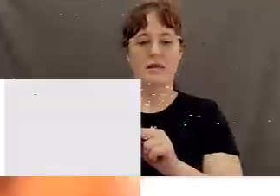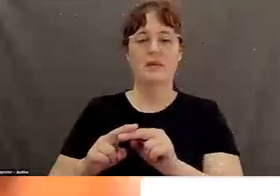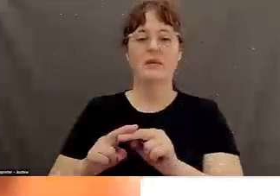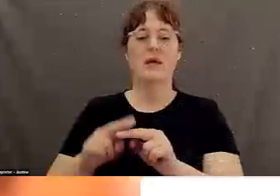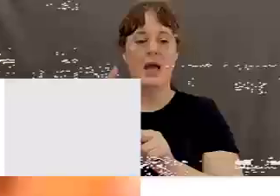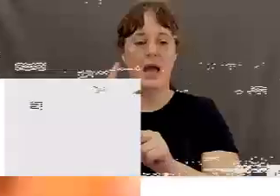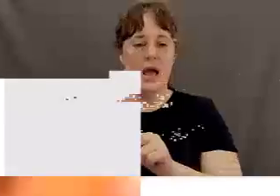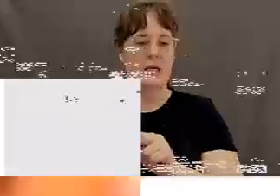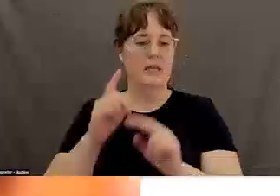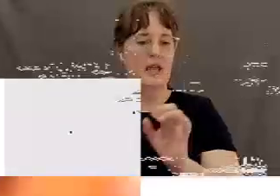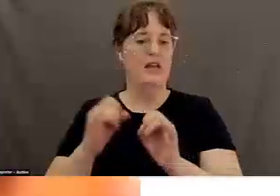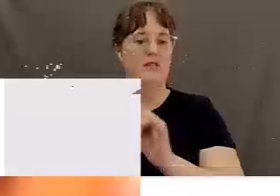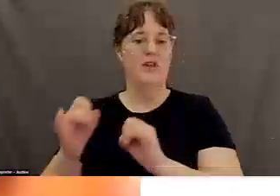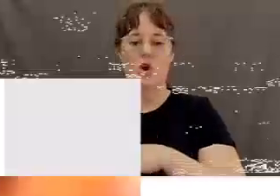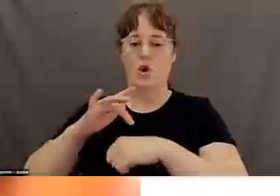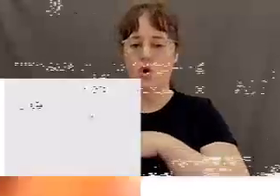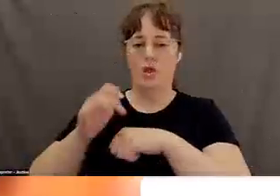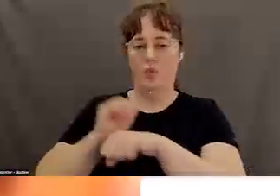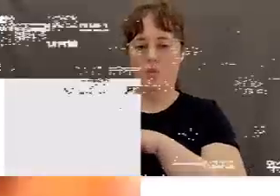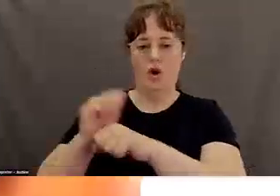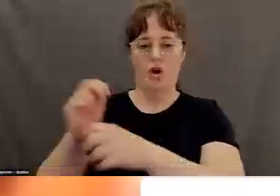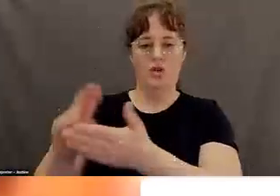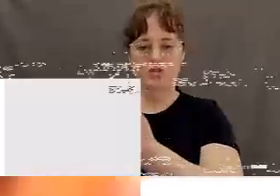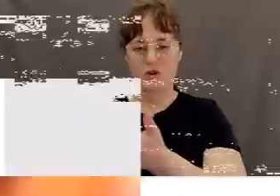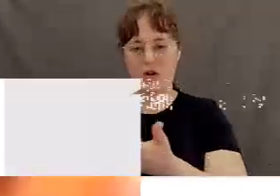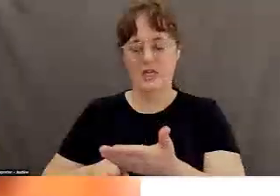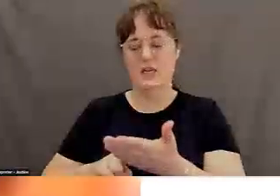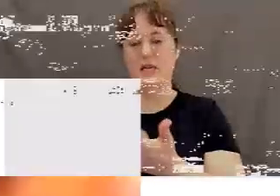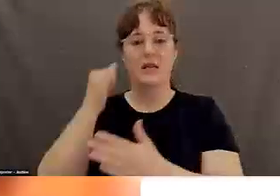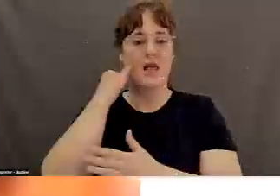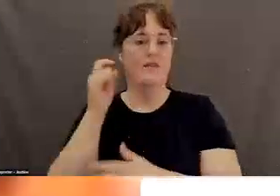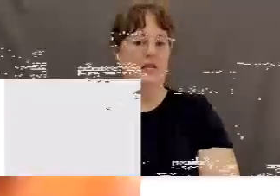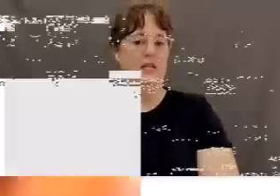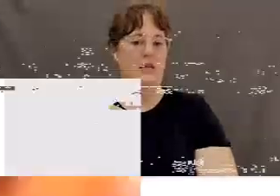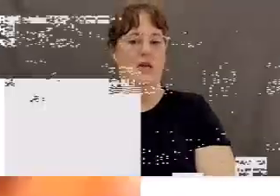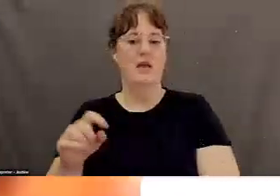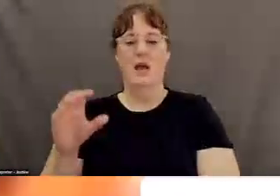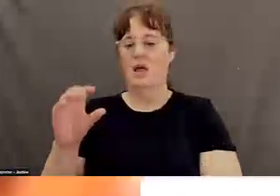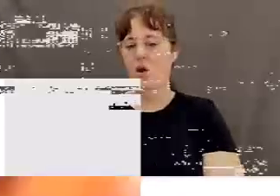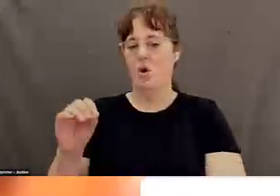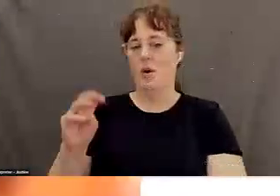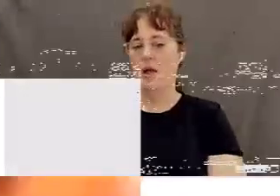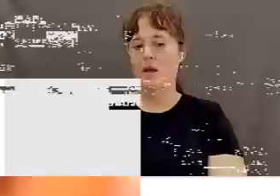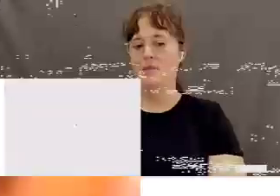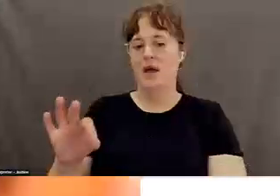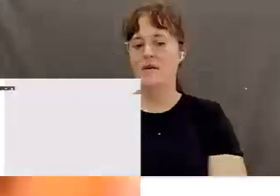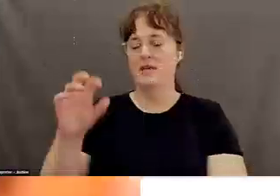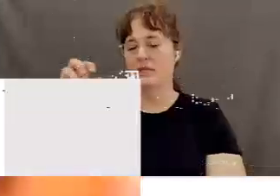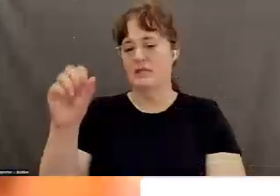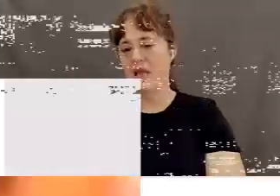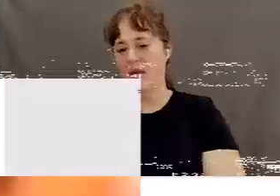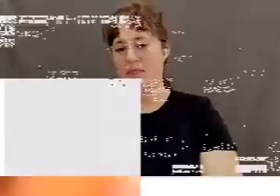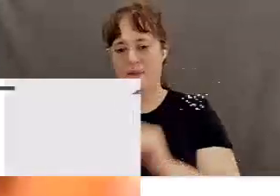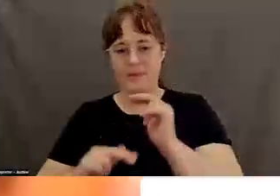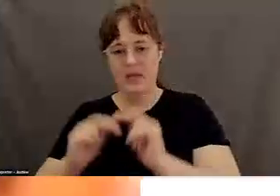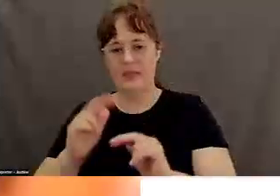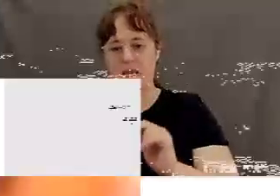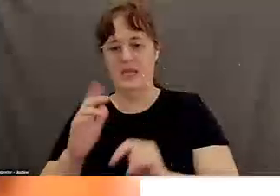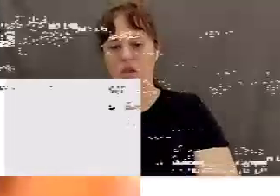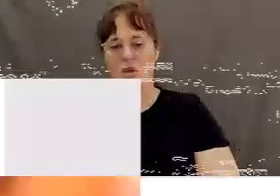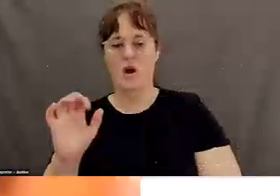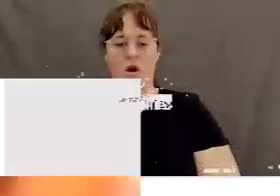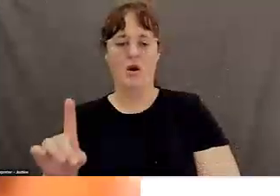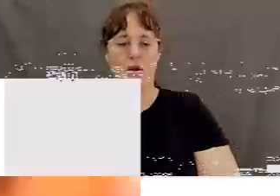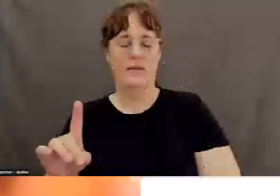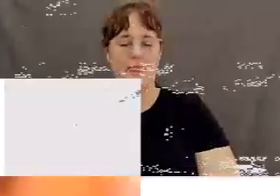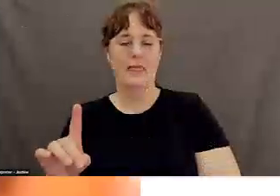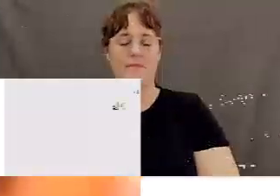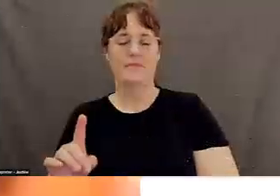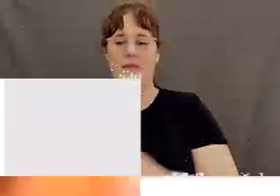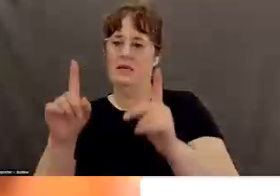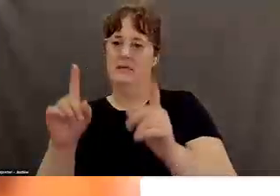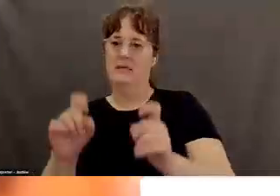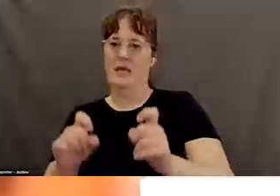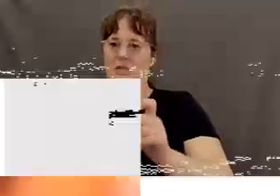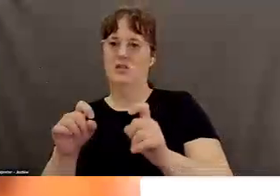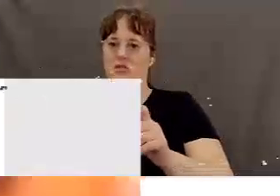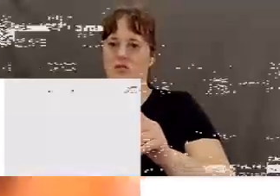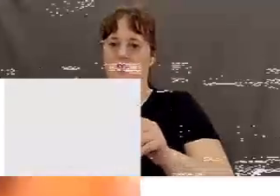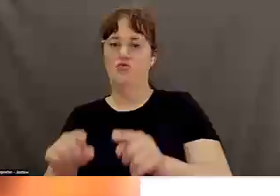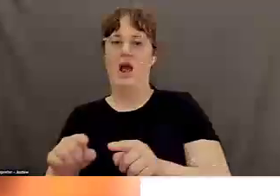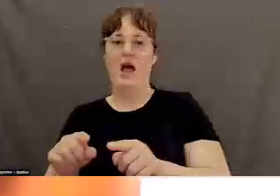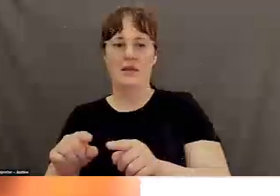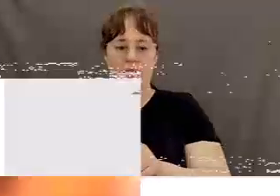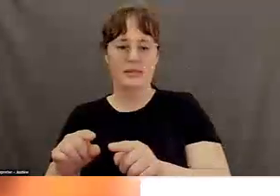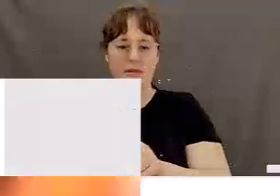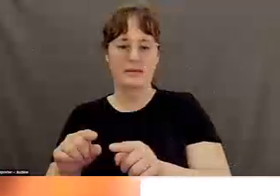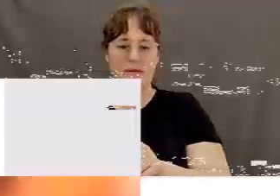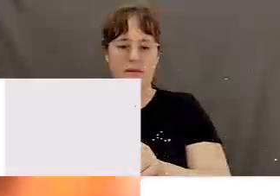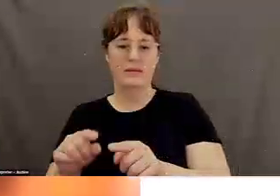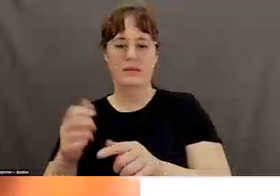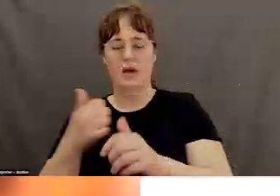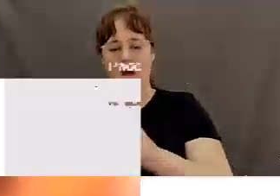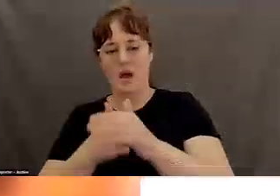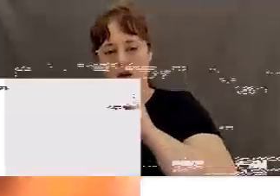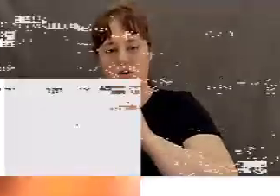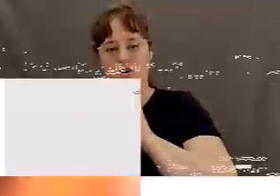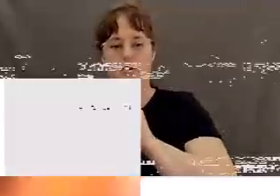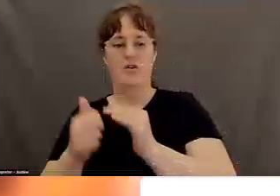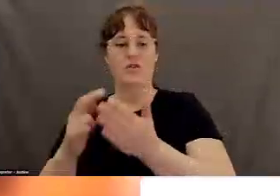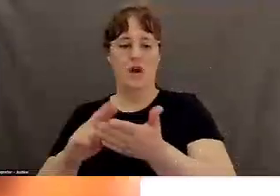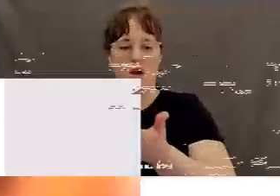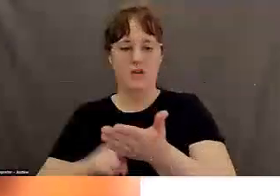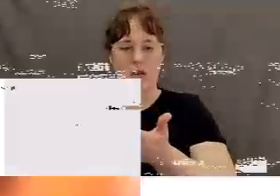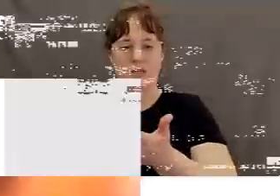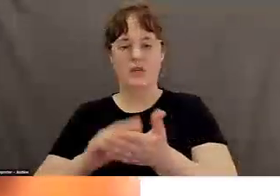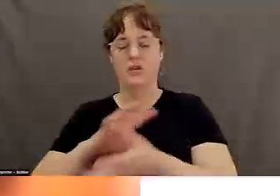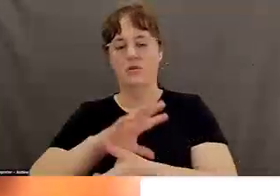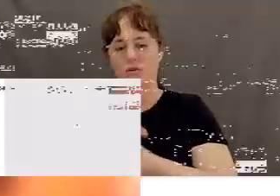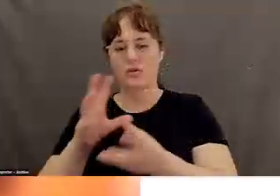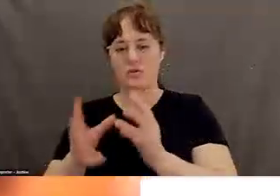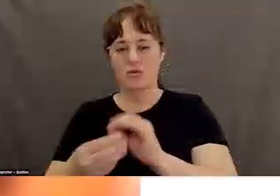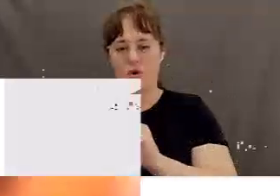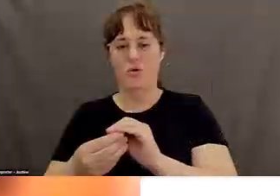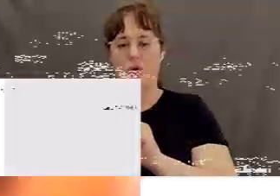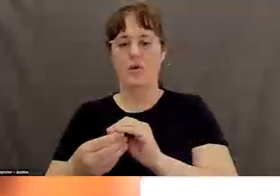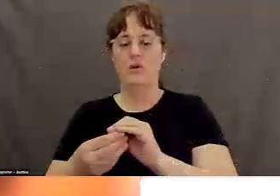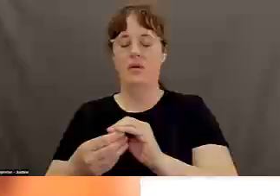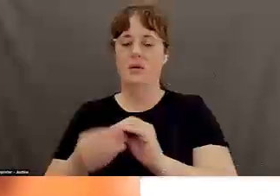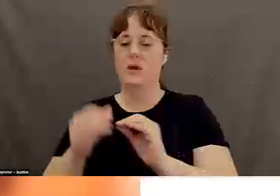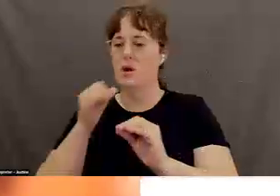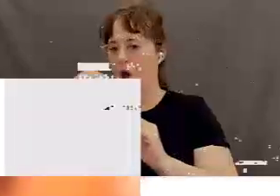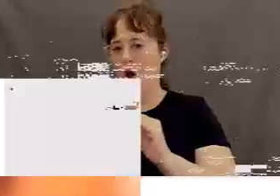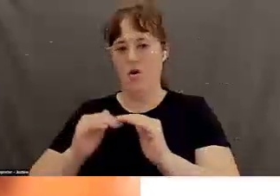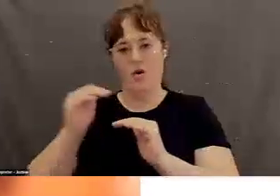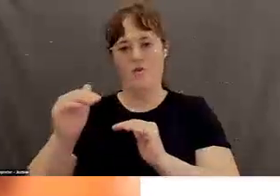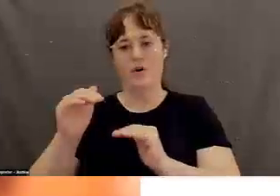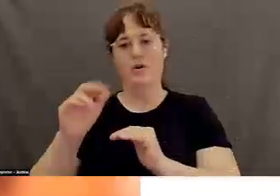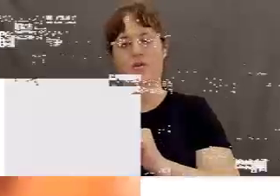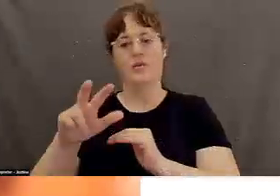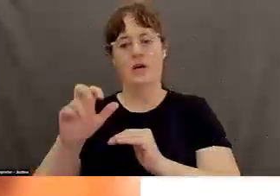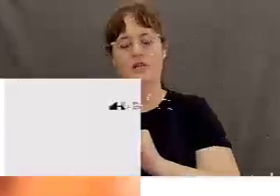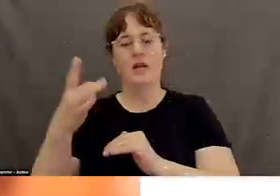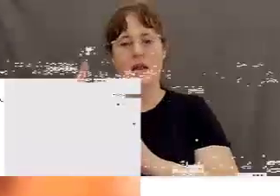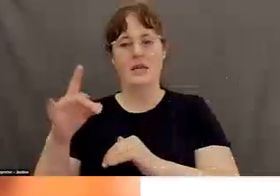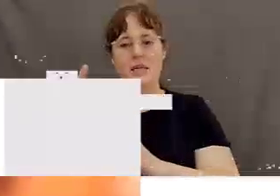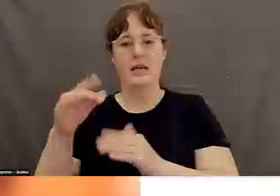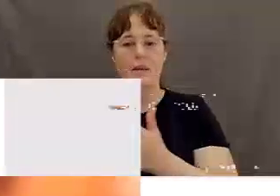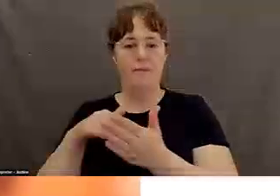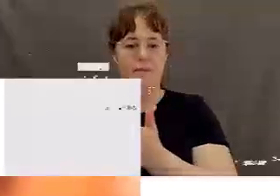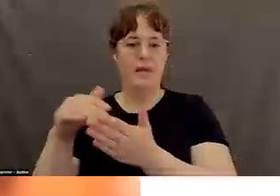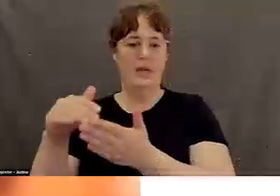Boardroom: And two, to authorize funding for Phase 1 and Phase 2 of OMF South Buildings and Yard, and the main line and test track, and for amounts for early works packages under the contract for a total authorized contract in the amount of not to exceed $318,205,477.